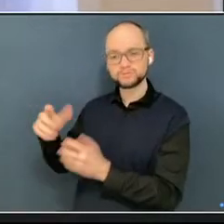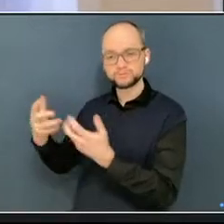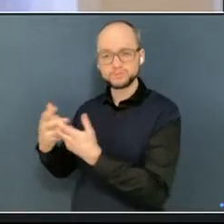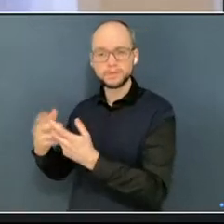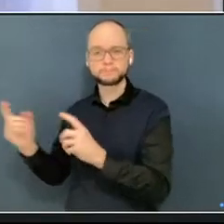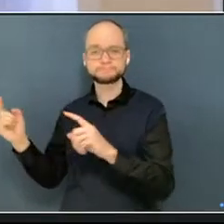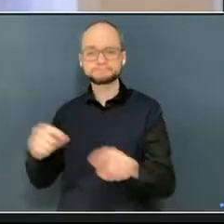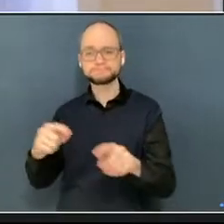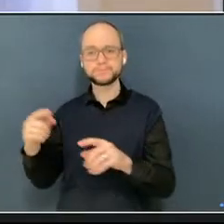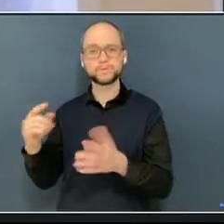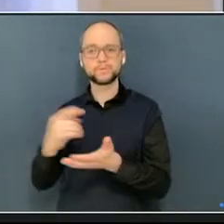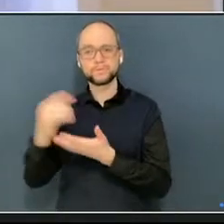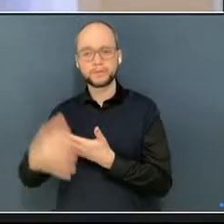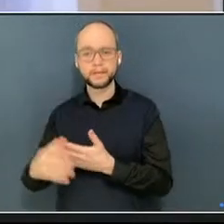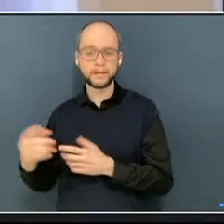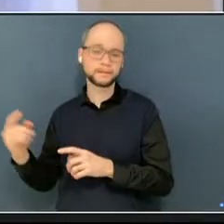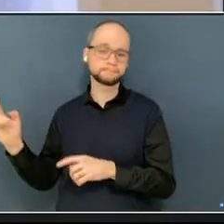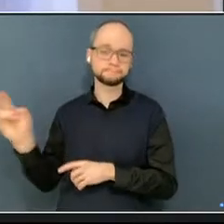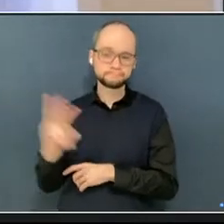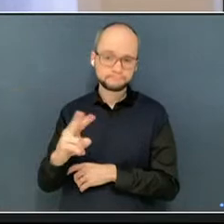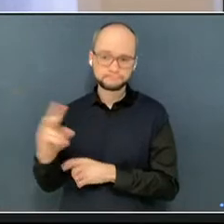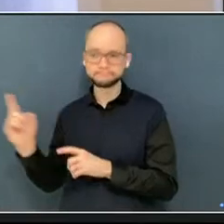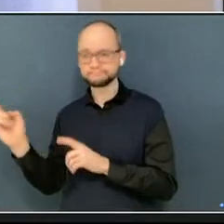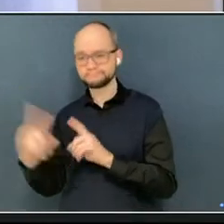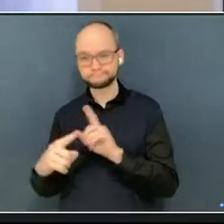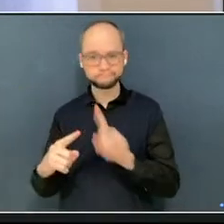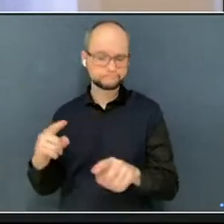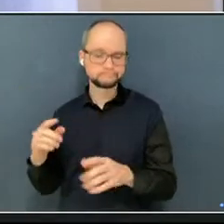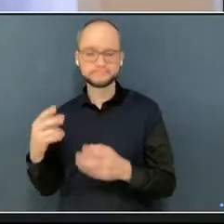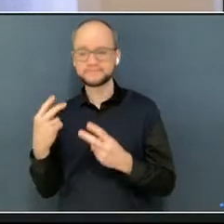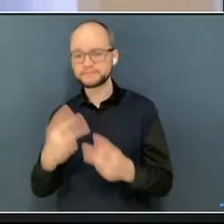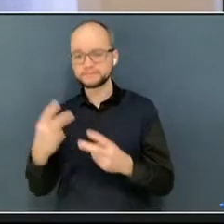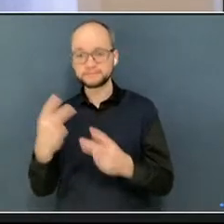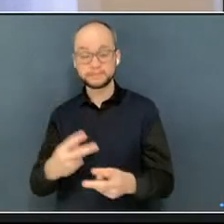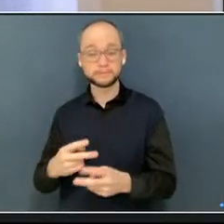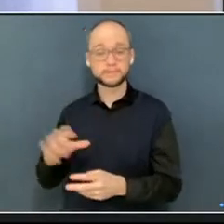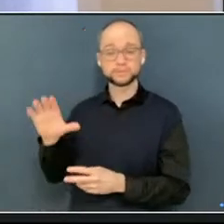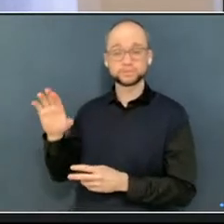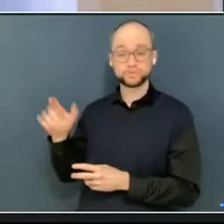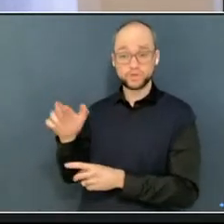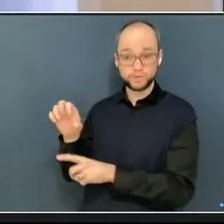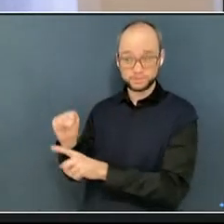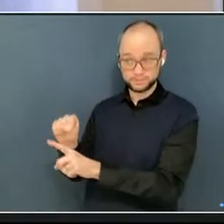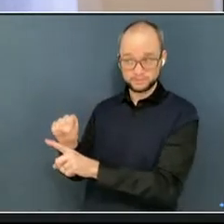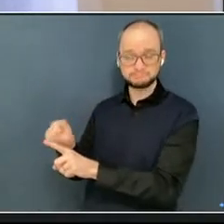and separately. Charles was studying for the ministry and he was helping the poor on Blackwells island